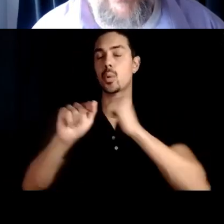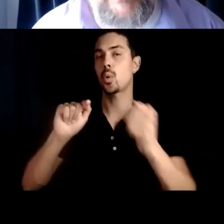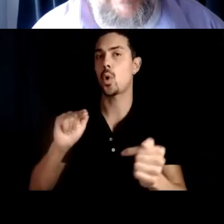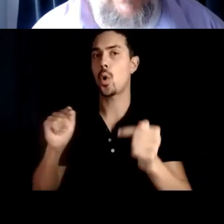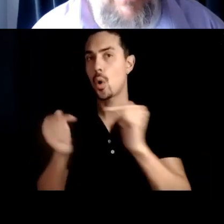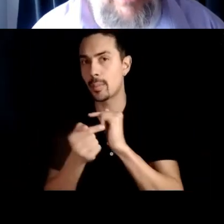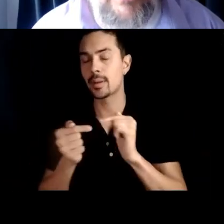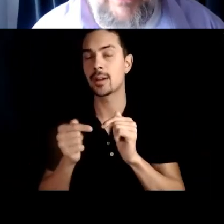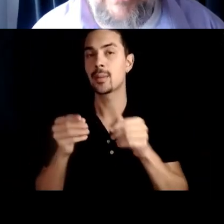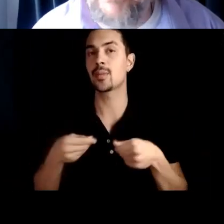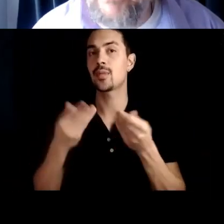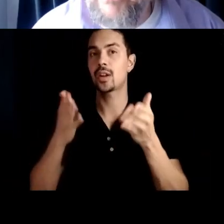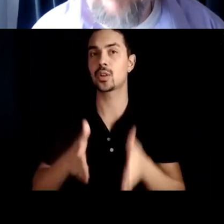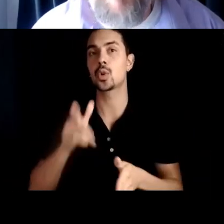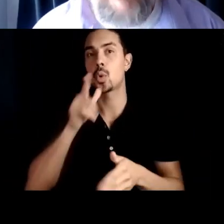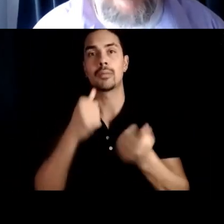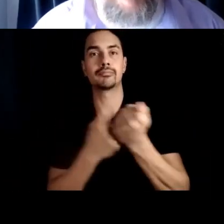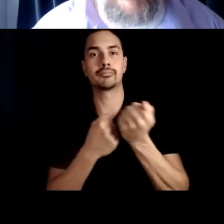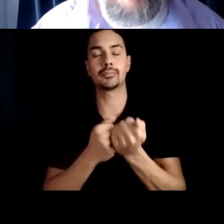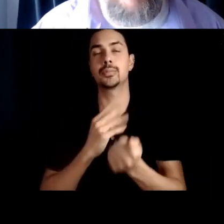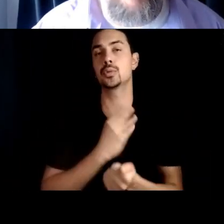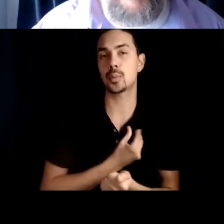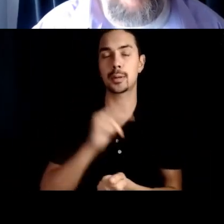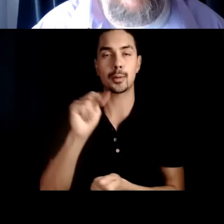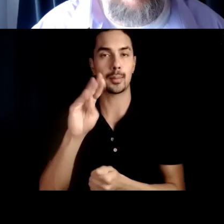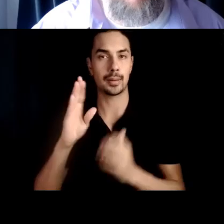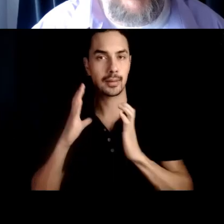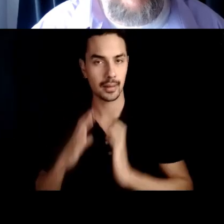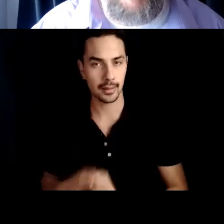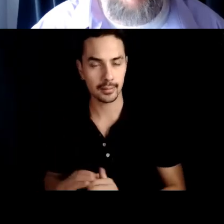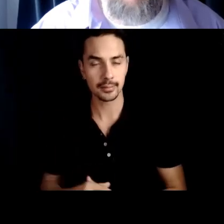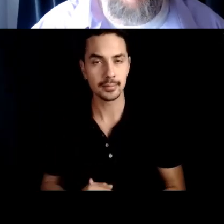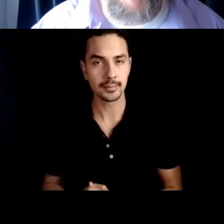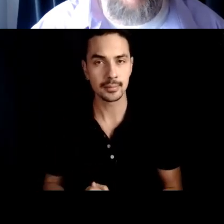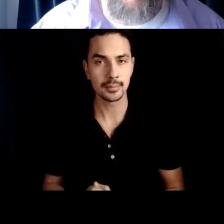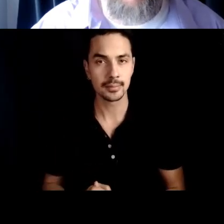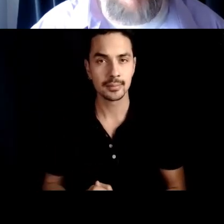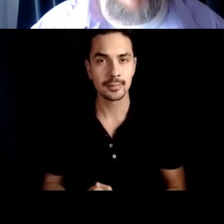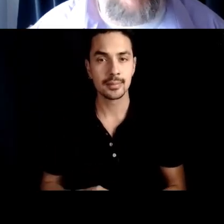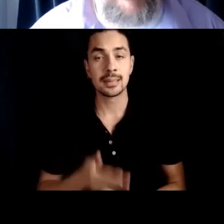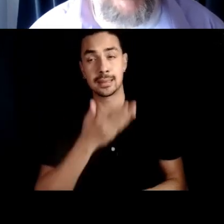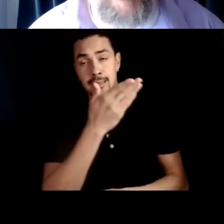for trans and non-binary clients. And these are things that are going to maybe cause